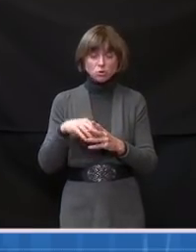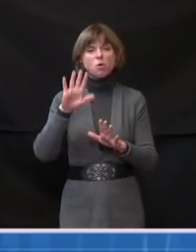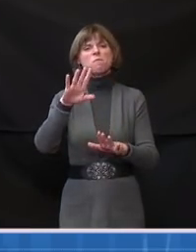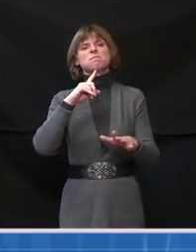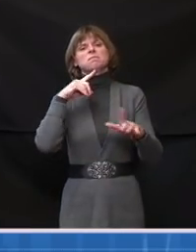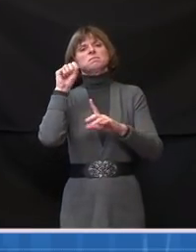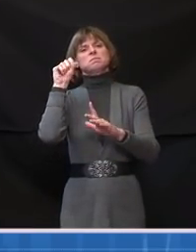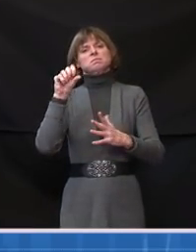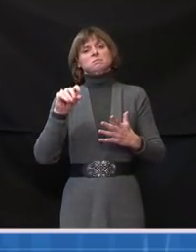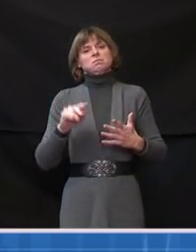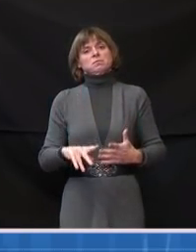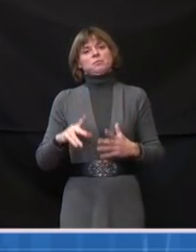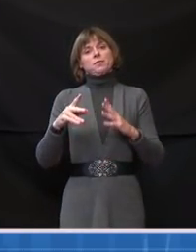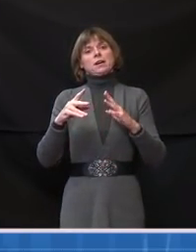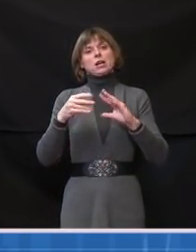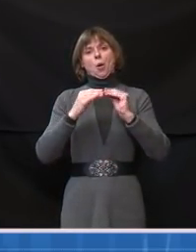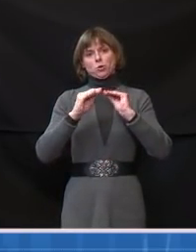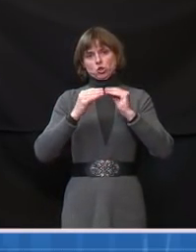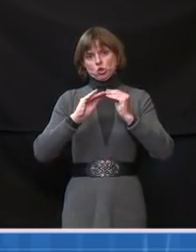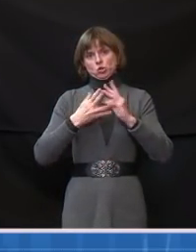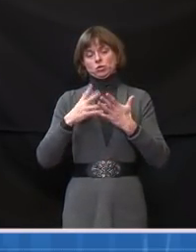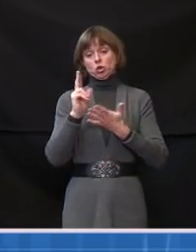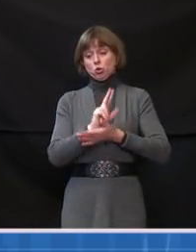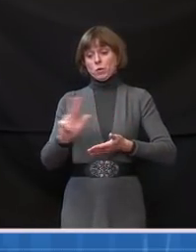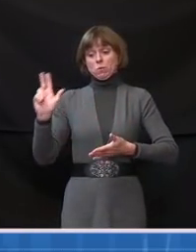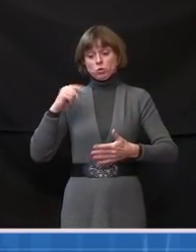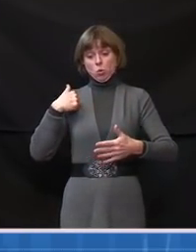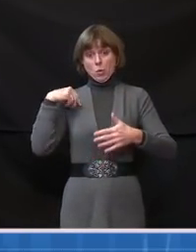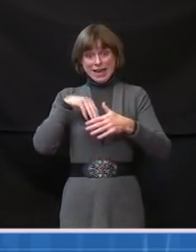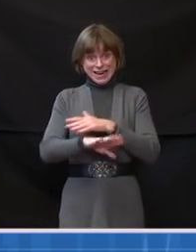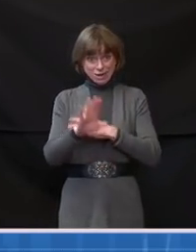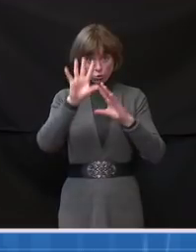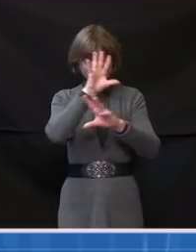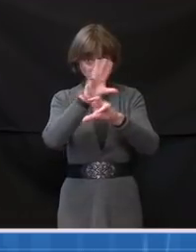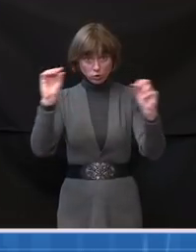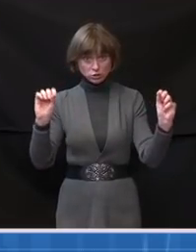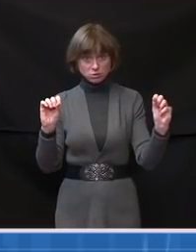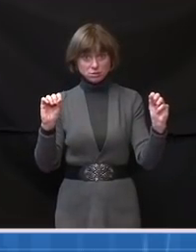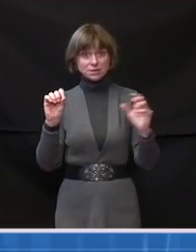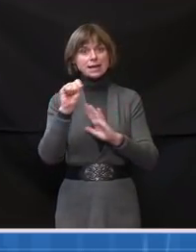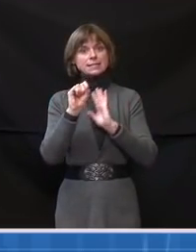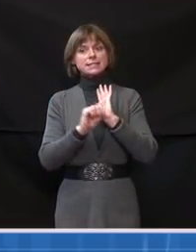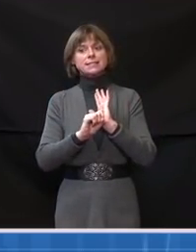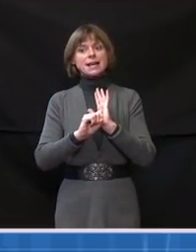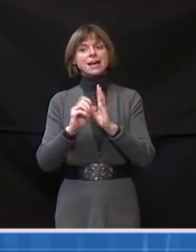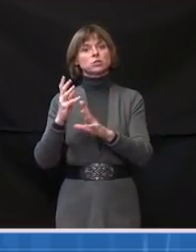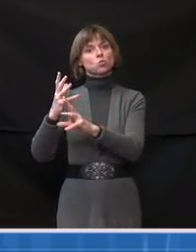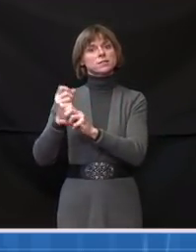Three weeks ago, states were -- when we walked into office, states were receiving 8.6 million vacs.